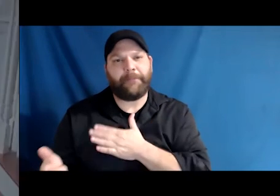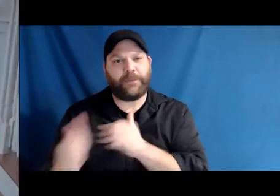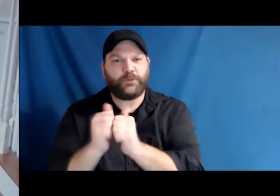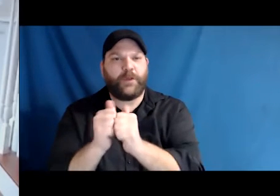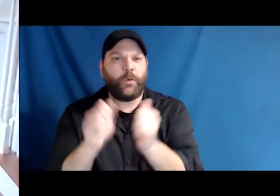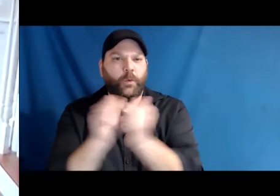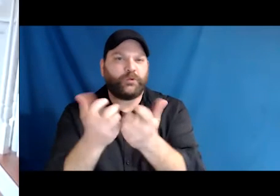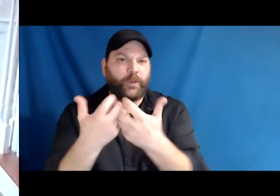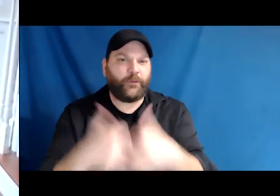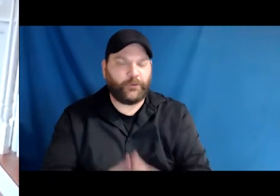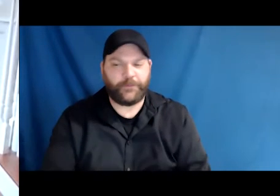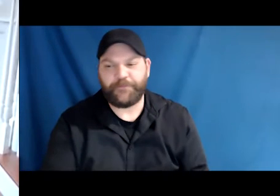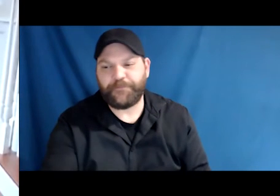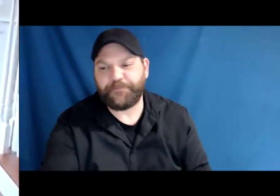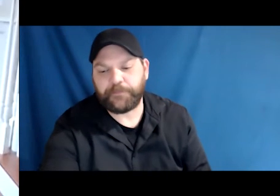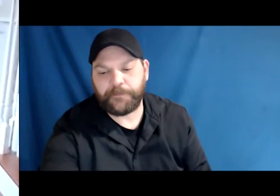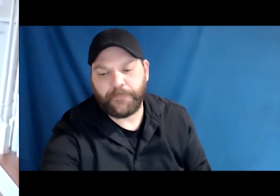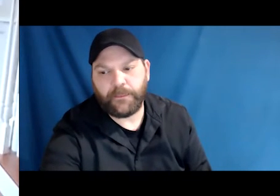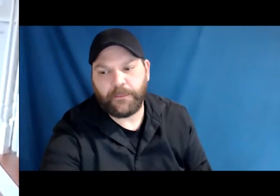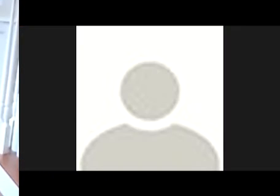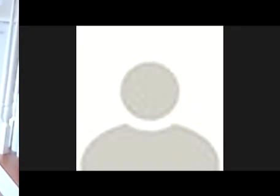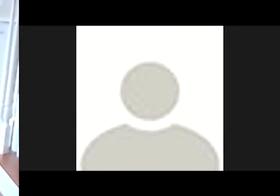Now, help me congratulate Jessie Curran,